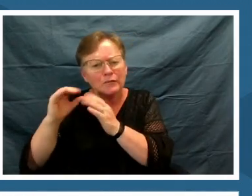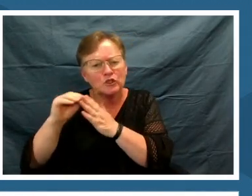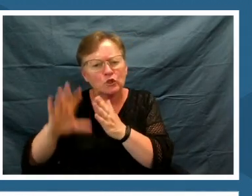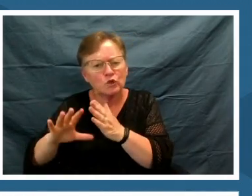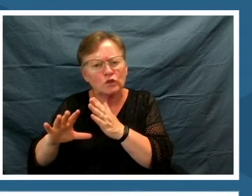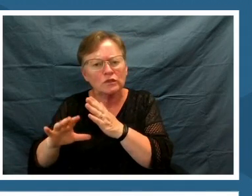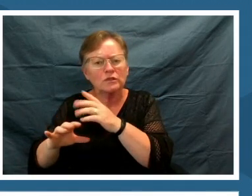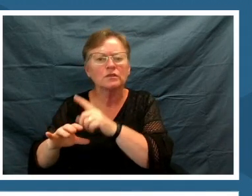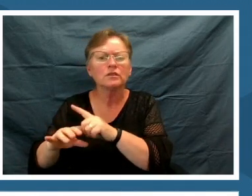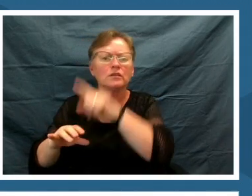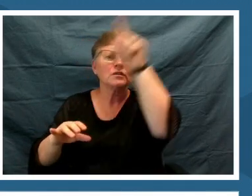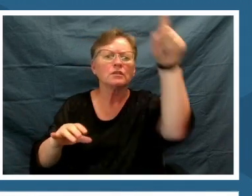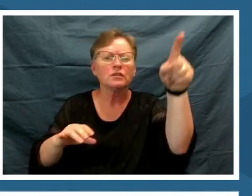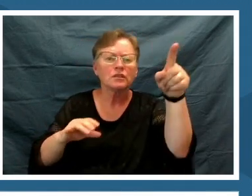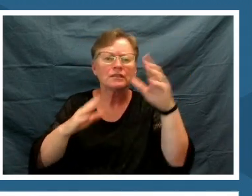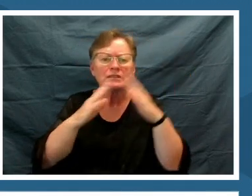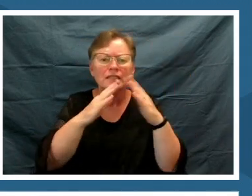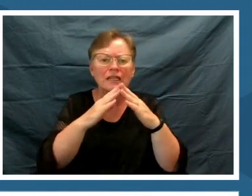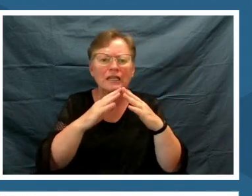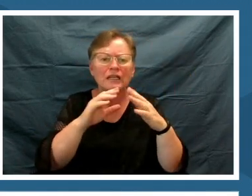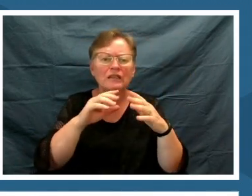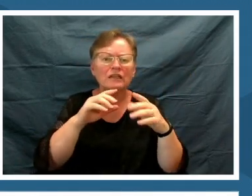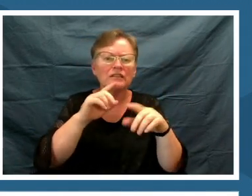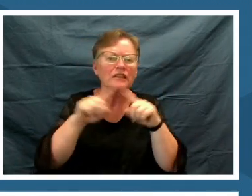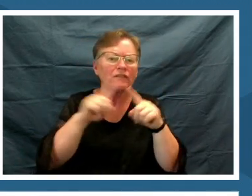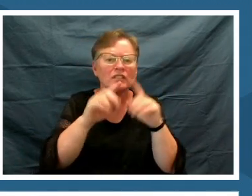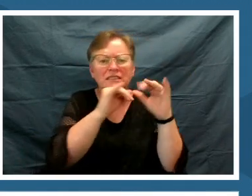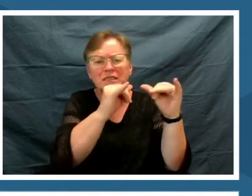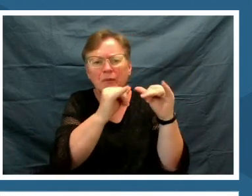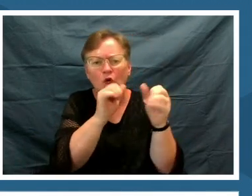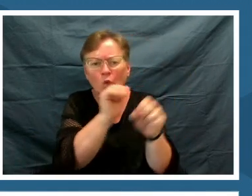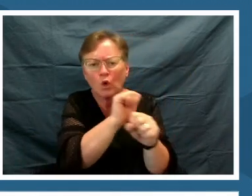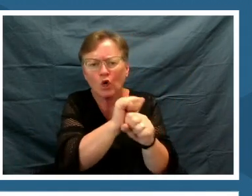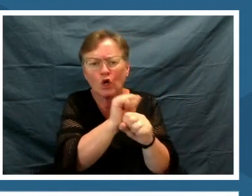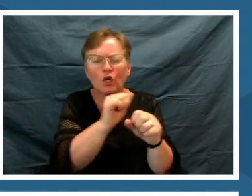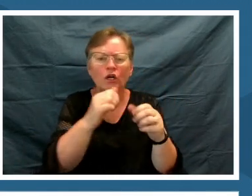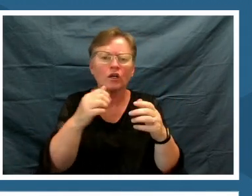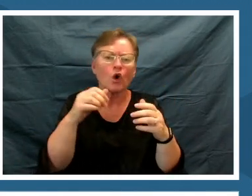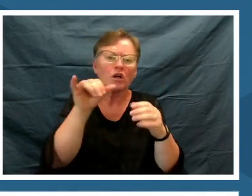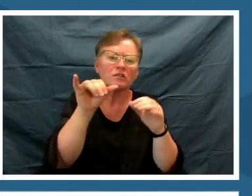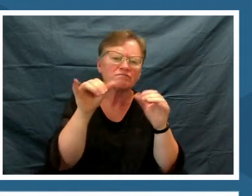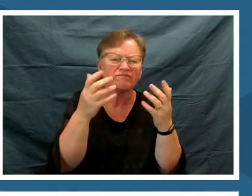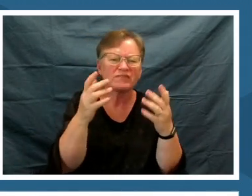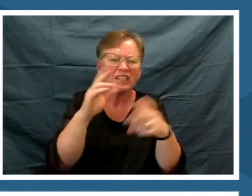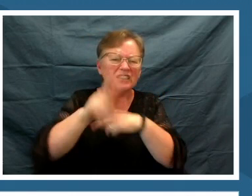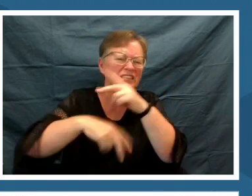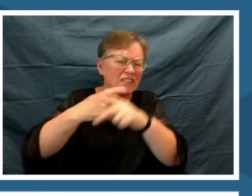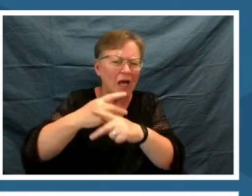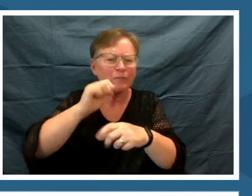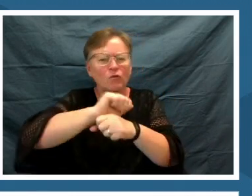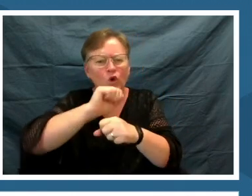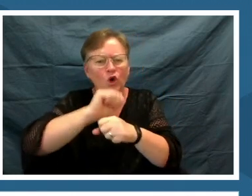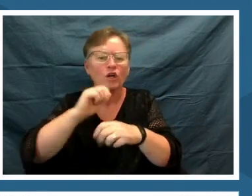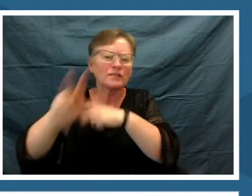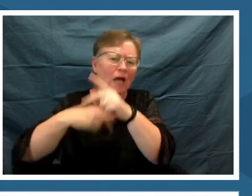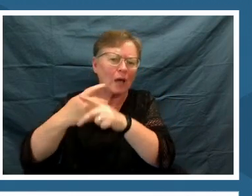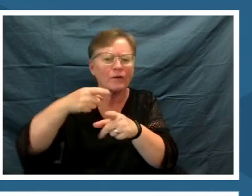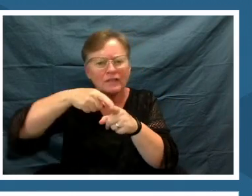the country who are doing similar work or work in specific disciplines and so